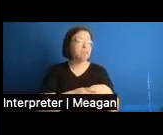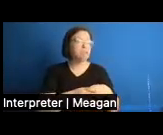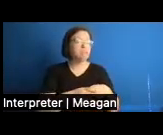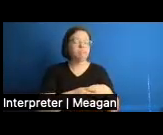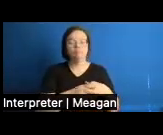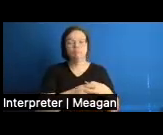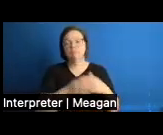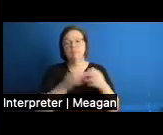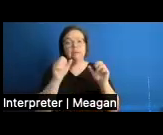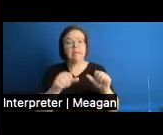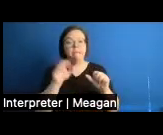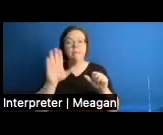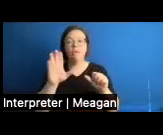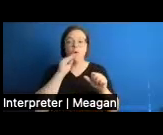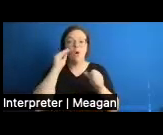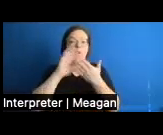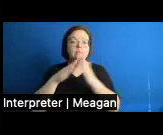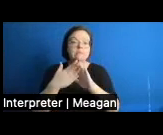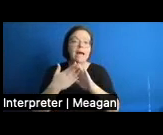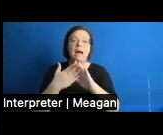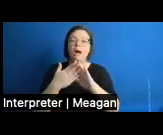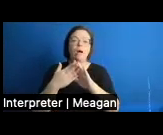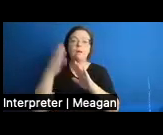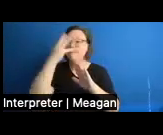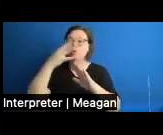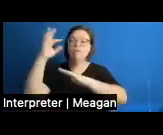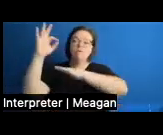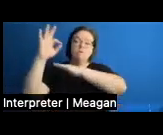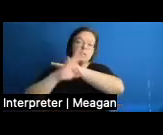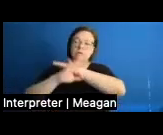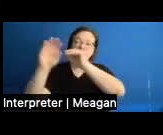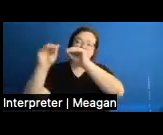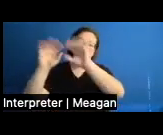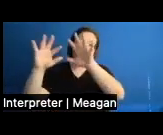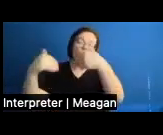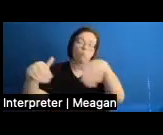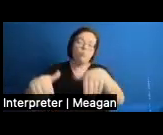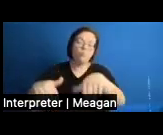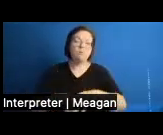that can be your hometown with the most beautiful sunset on record. Whatever you need.